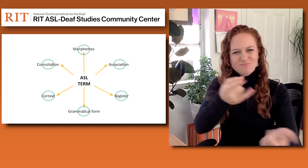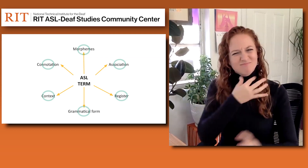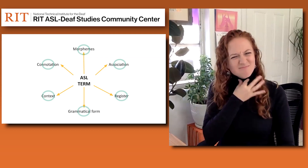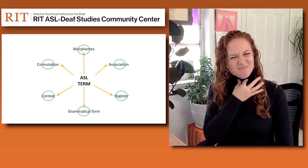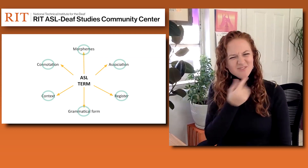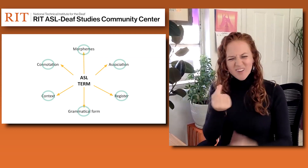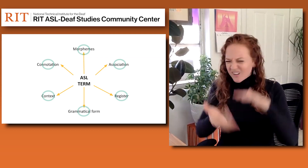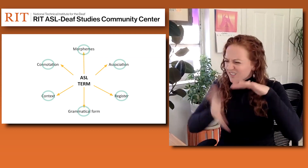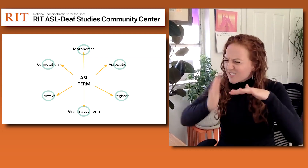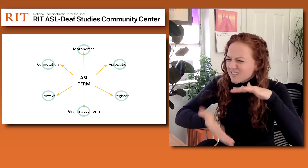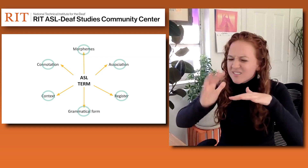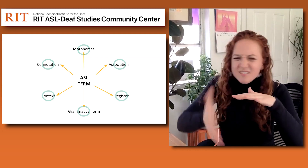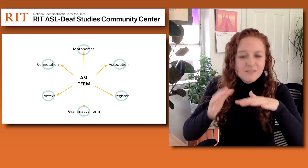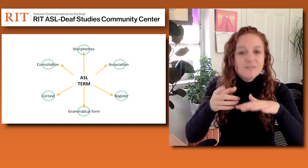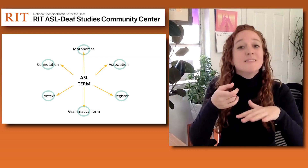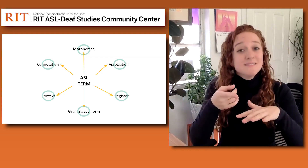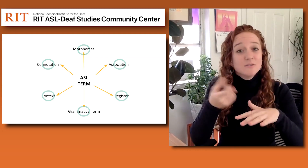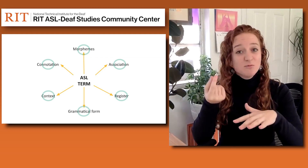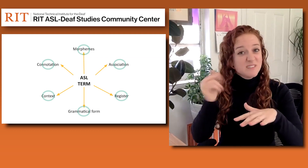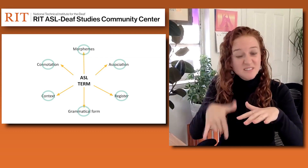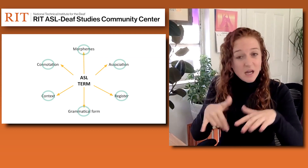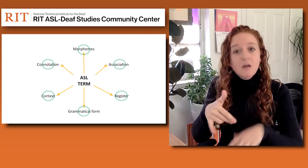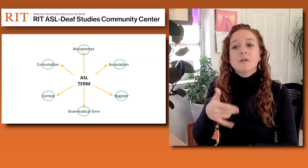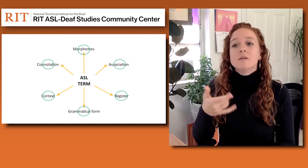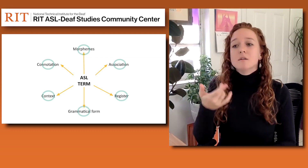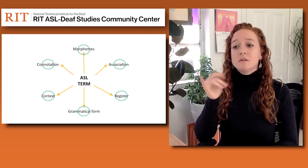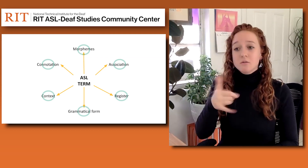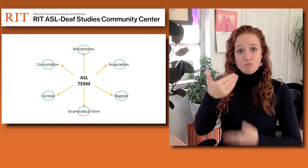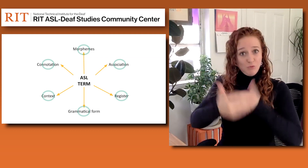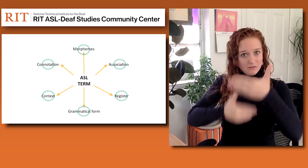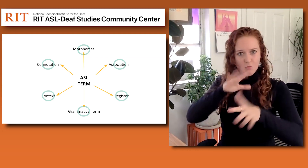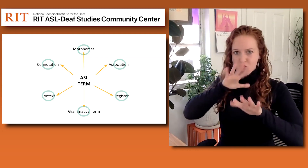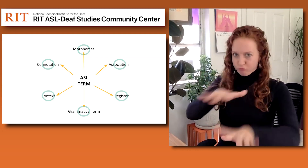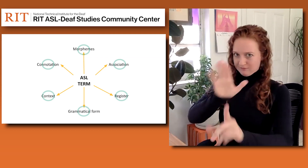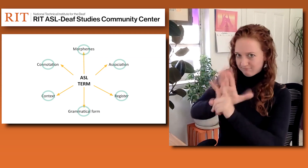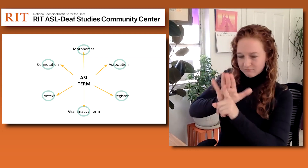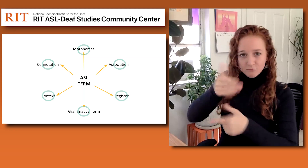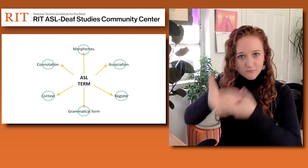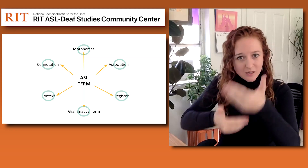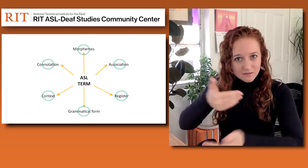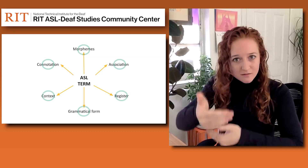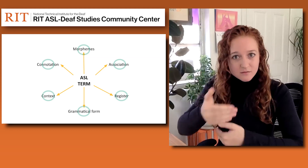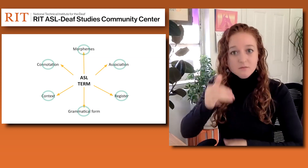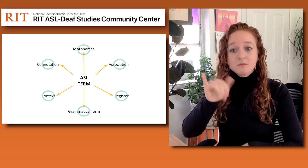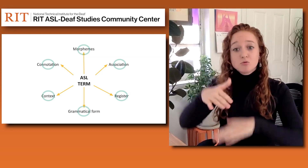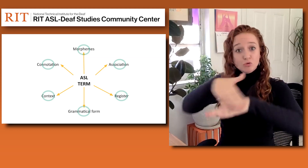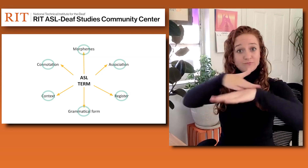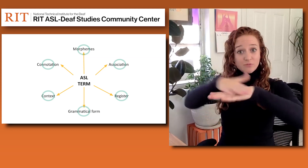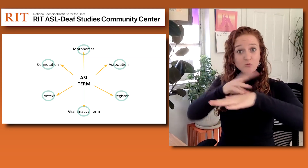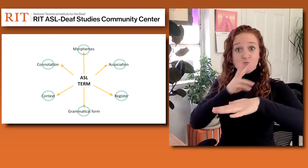of what that sign means. I might not know exactly, but, um, what it is is, in the process,